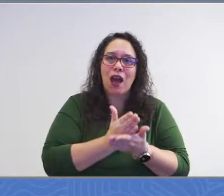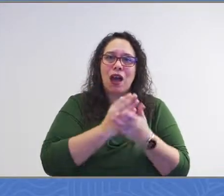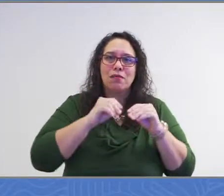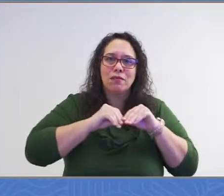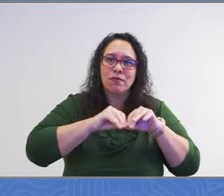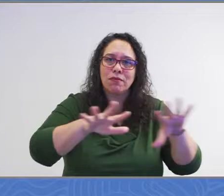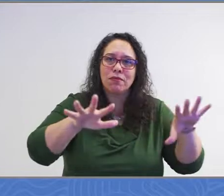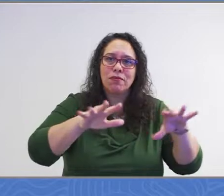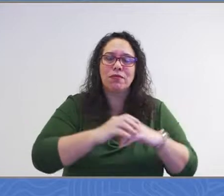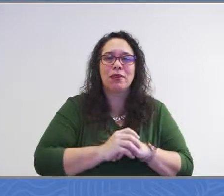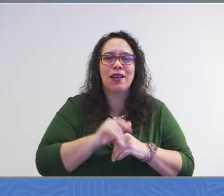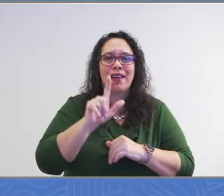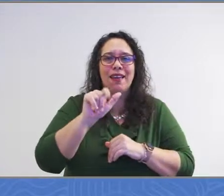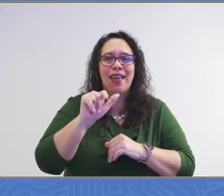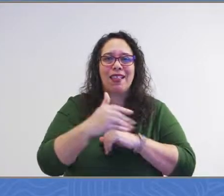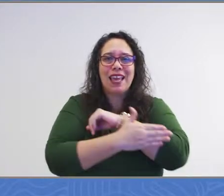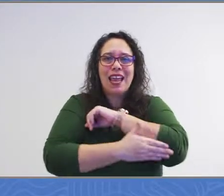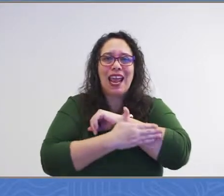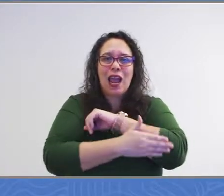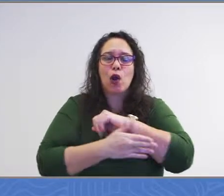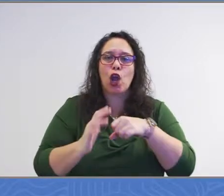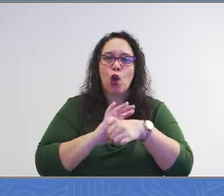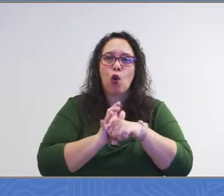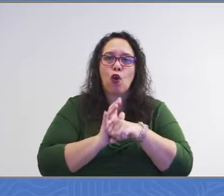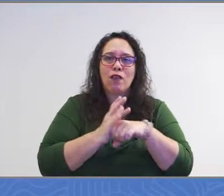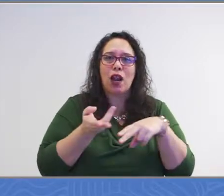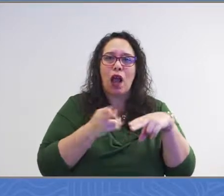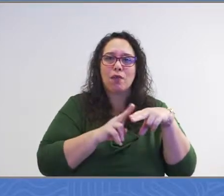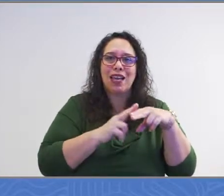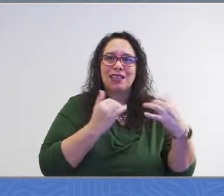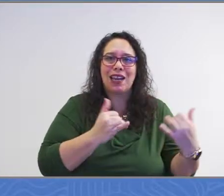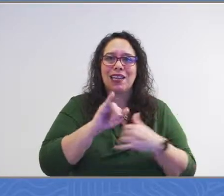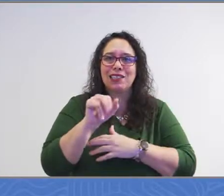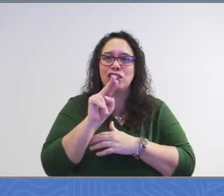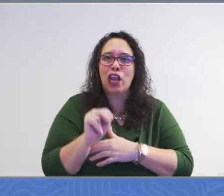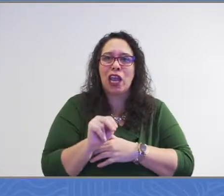LA County COVID update today stated January is a critical month for action.